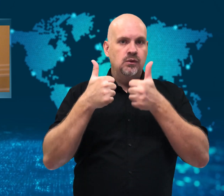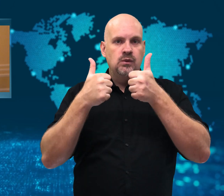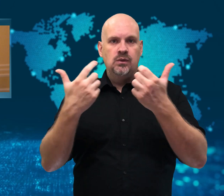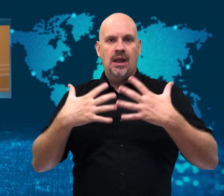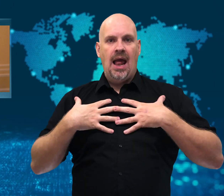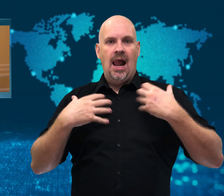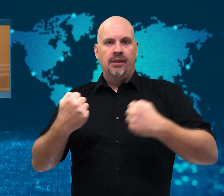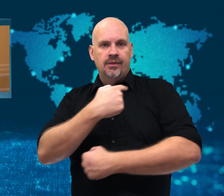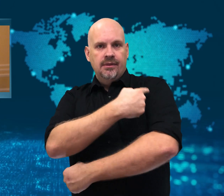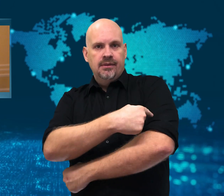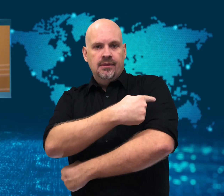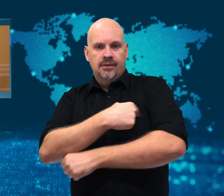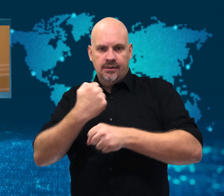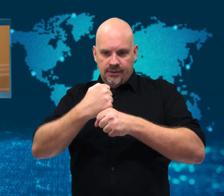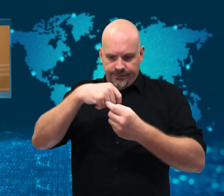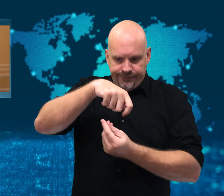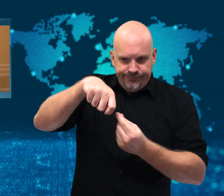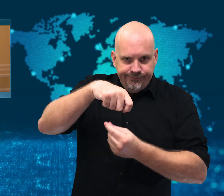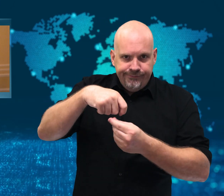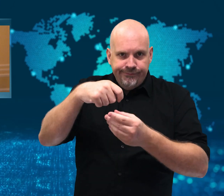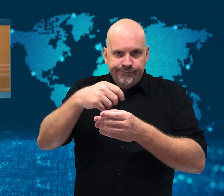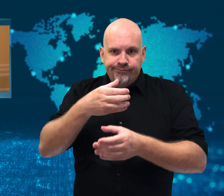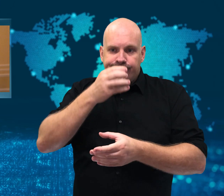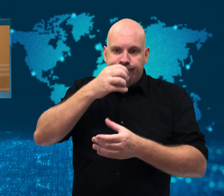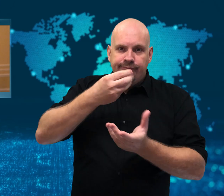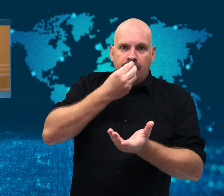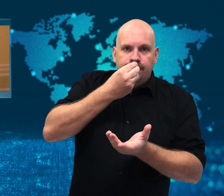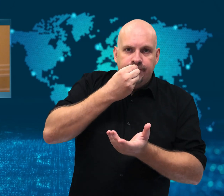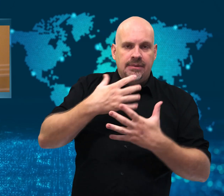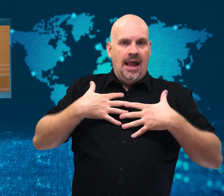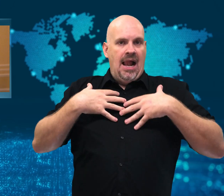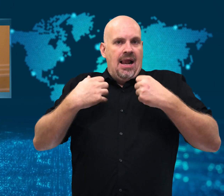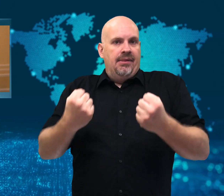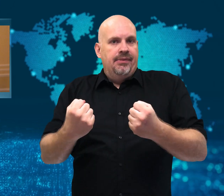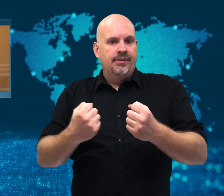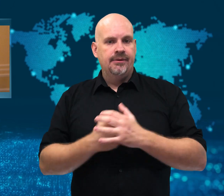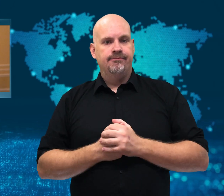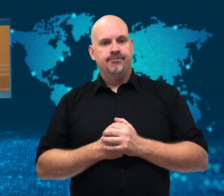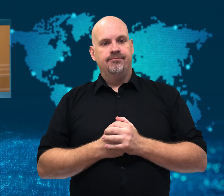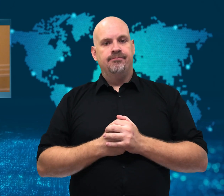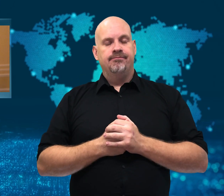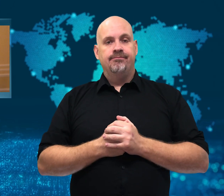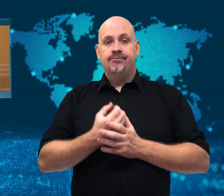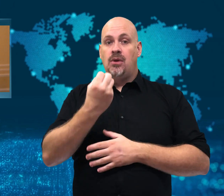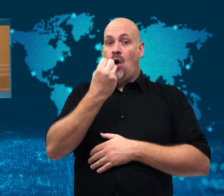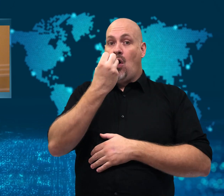parts of the world. In some countries,